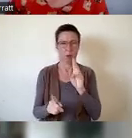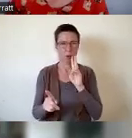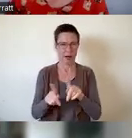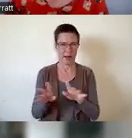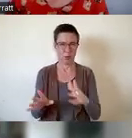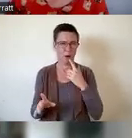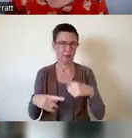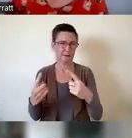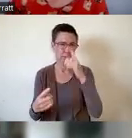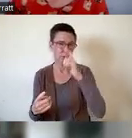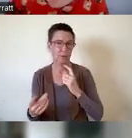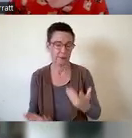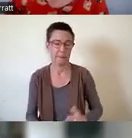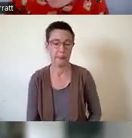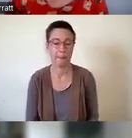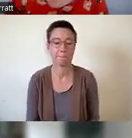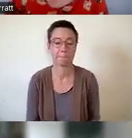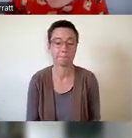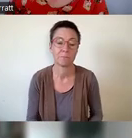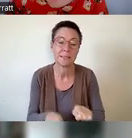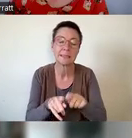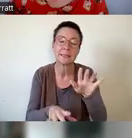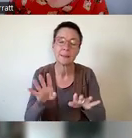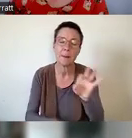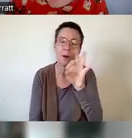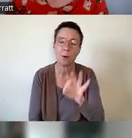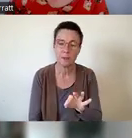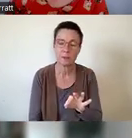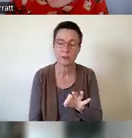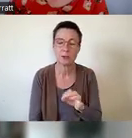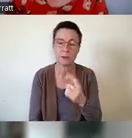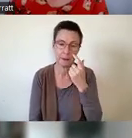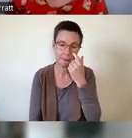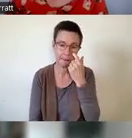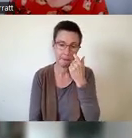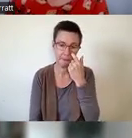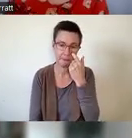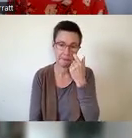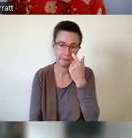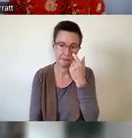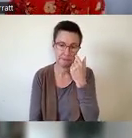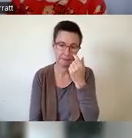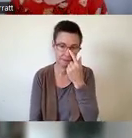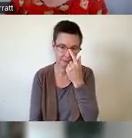Similarly, if we can find the question. If not, we're going to go onto something else. Here we go.